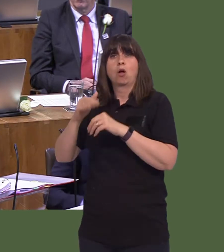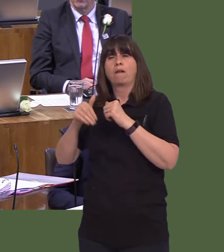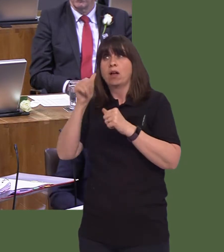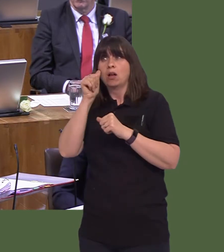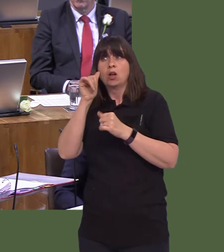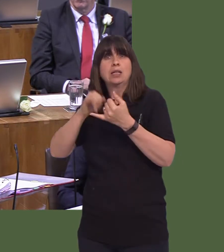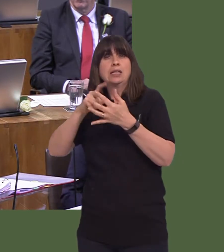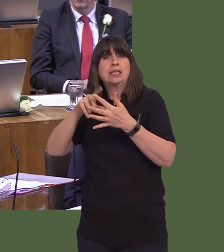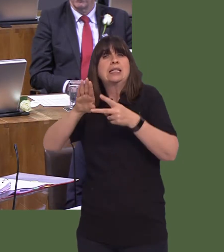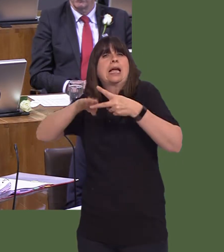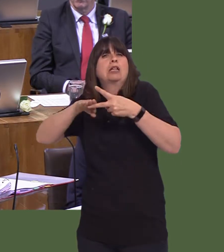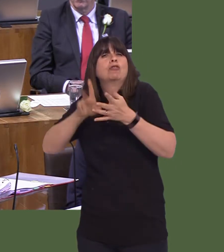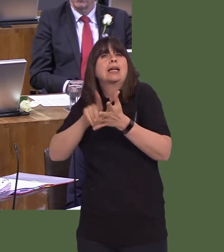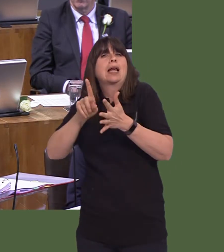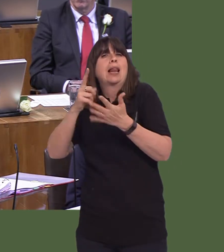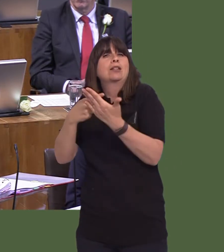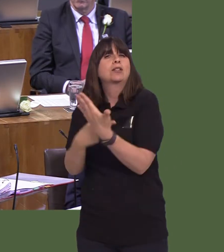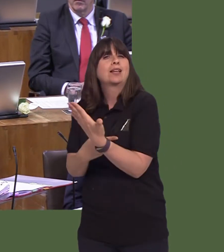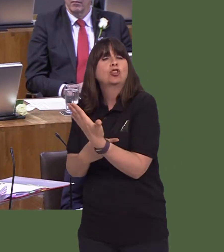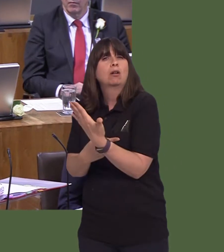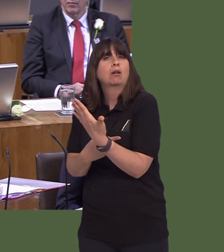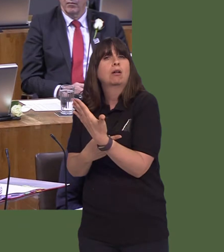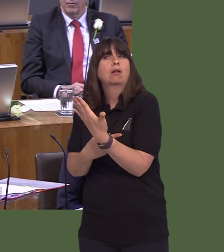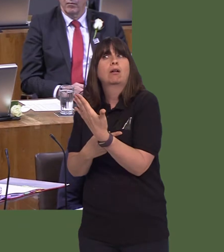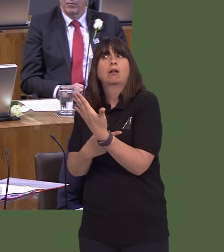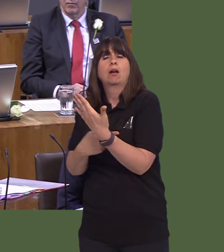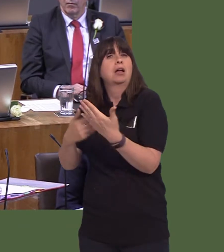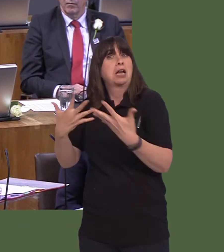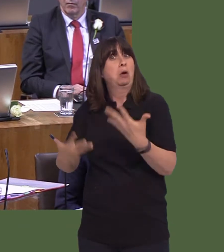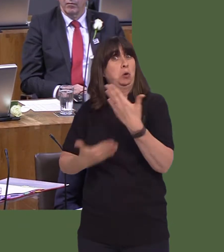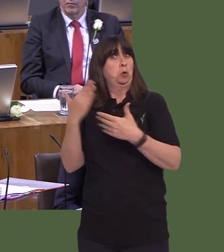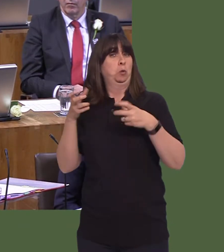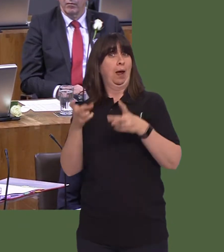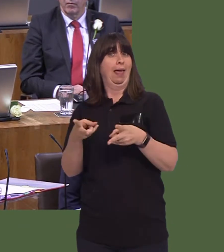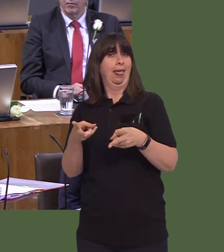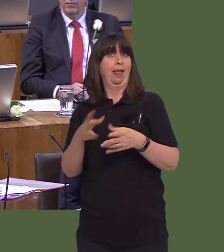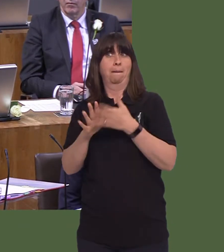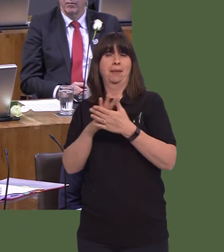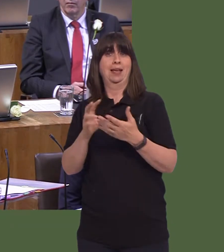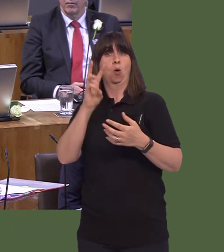something that didn't exist in the same way before, and I believe it gives us the protection that we need.